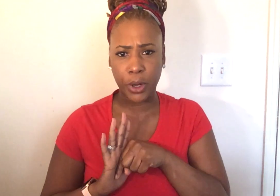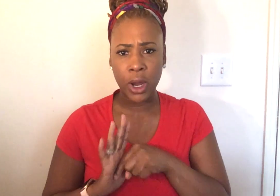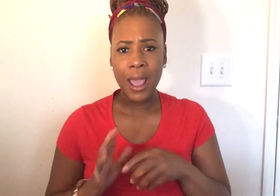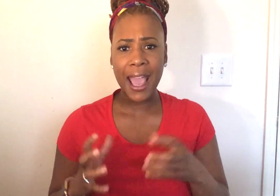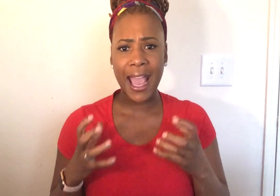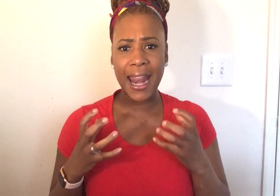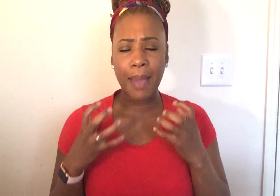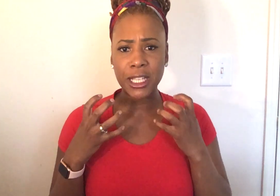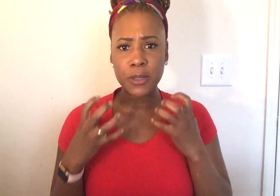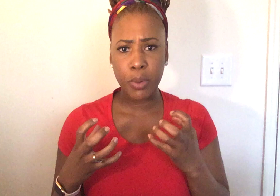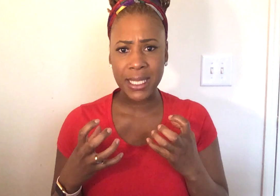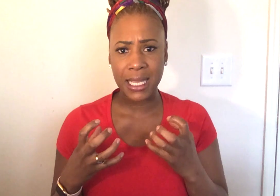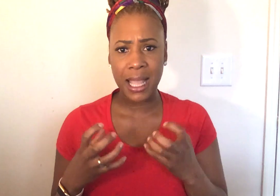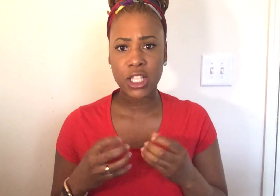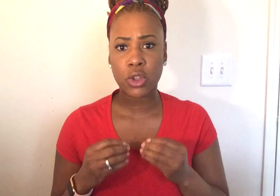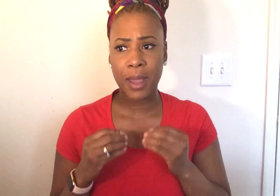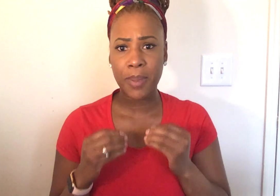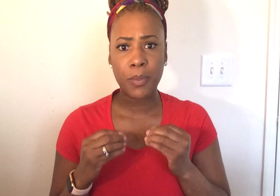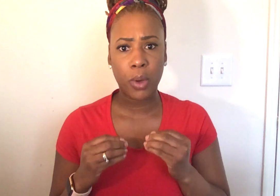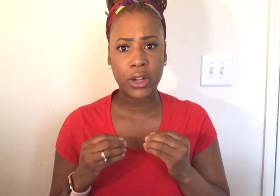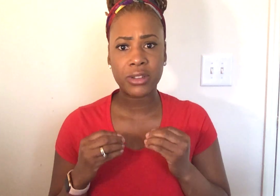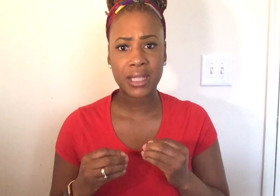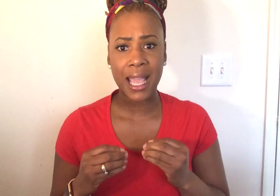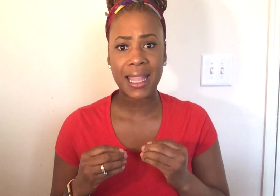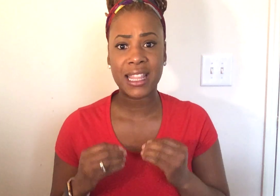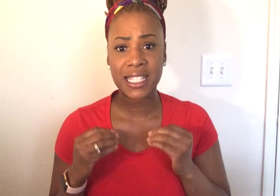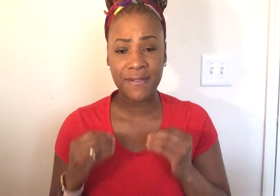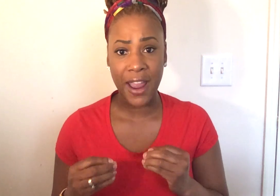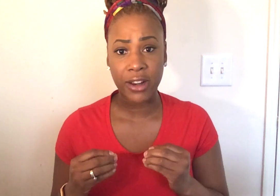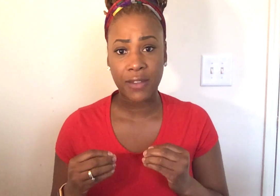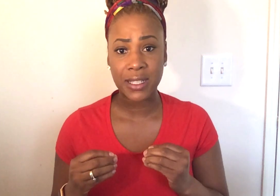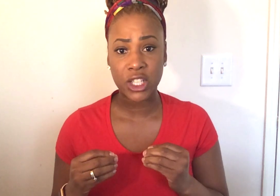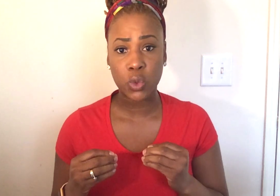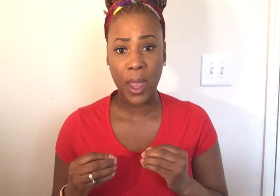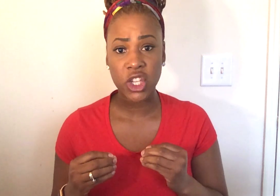and I'm expressing that so that people understand the severity of the situation